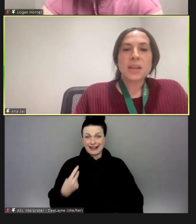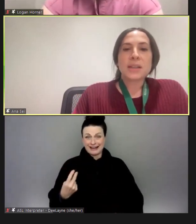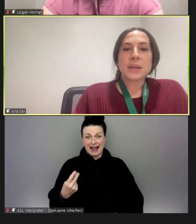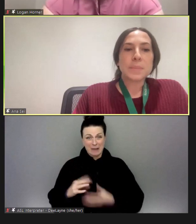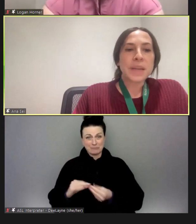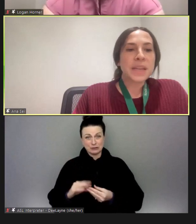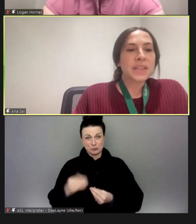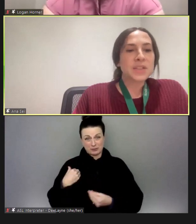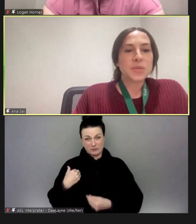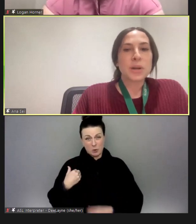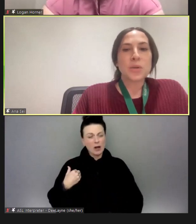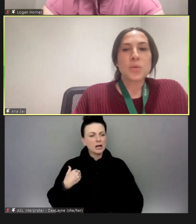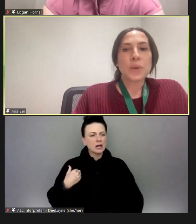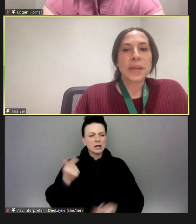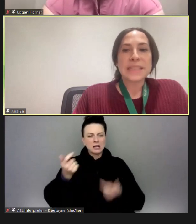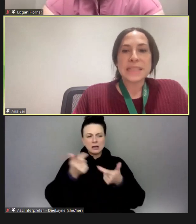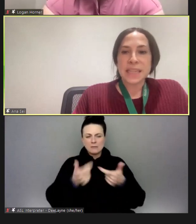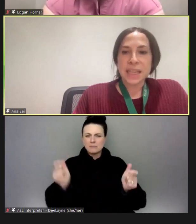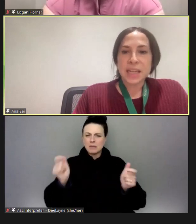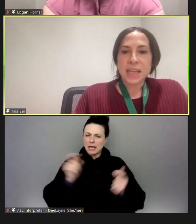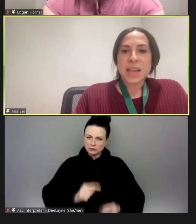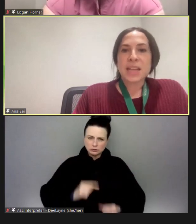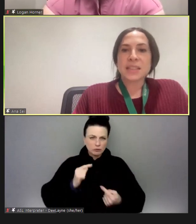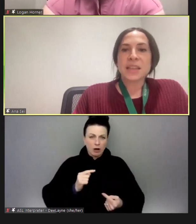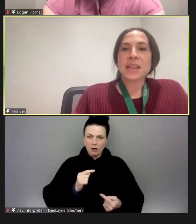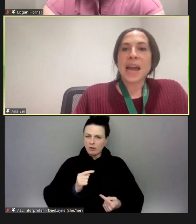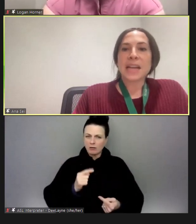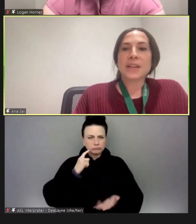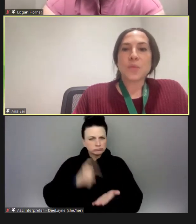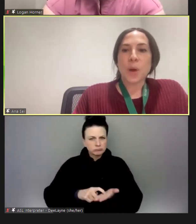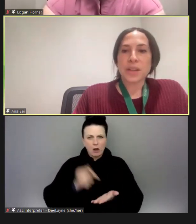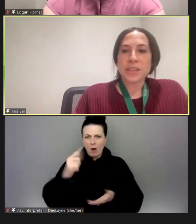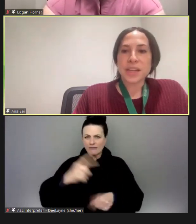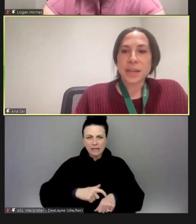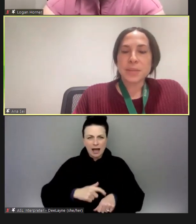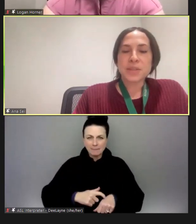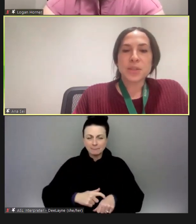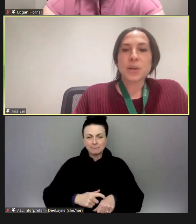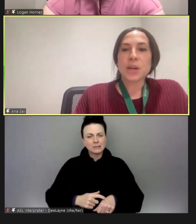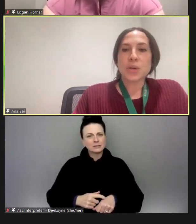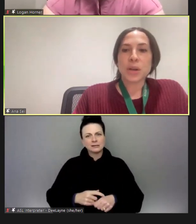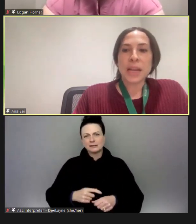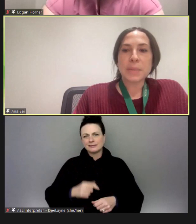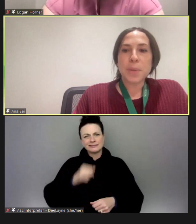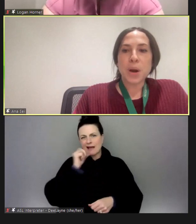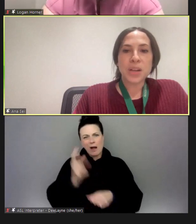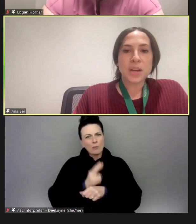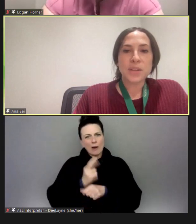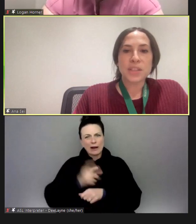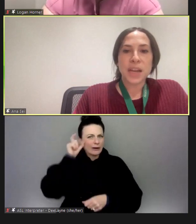the biggest struggle we see is the lack